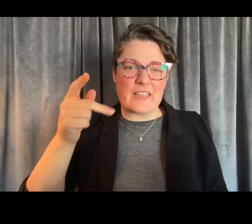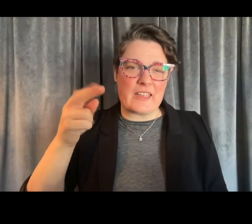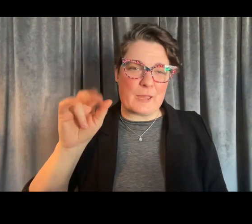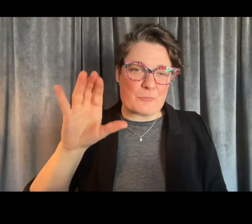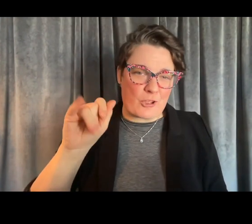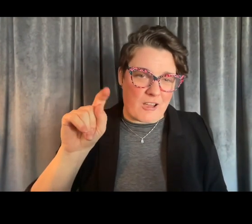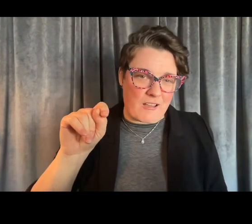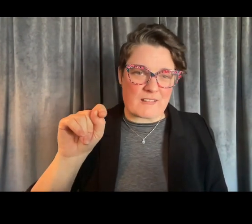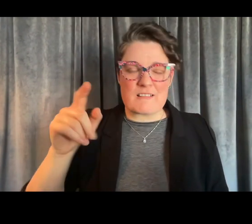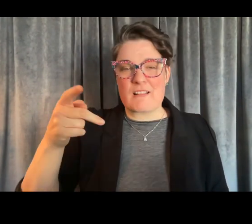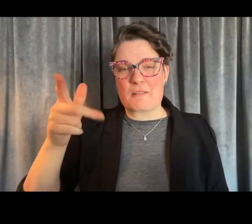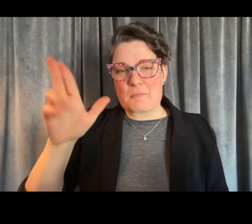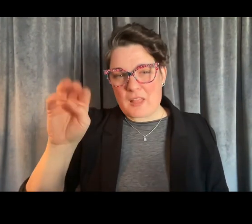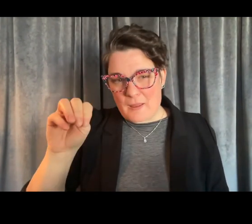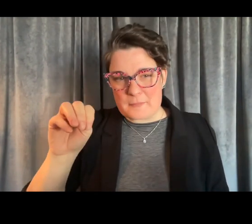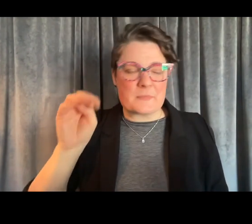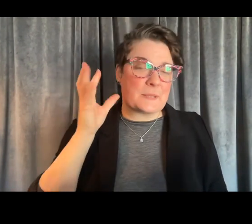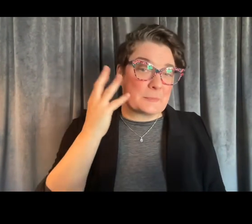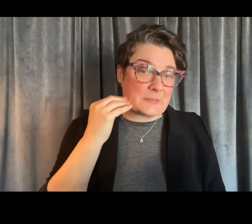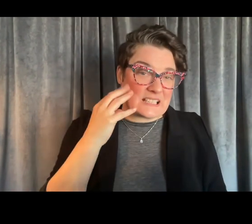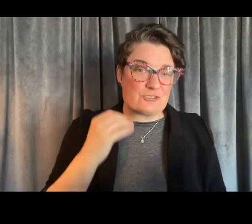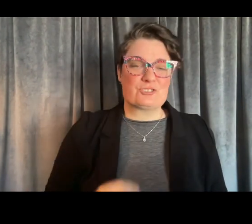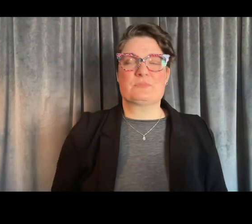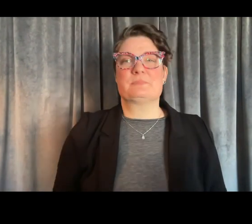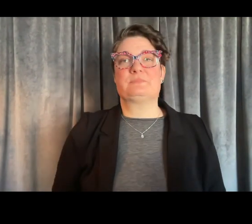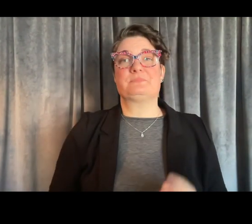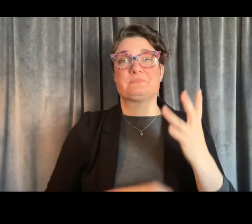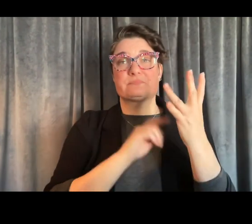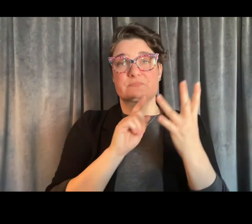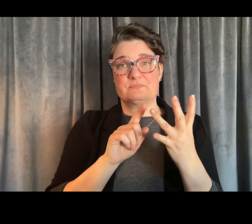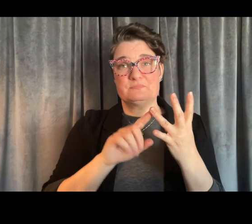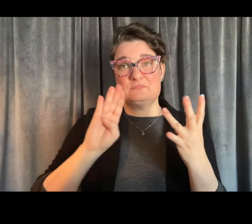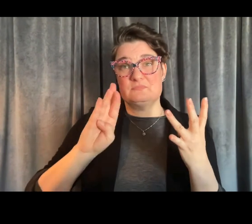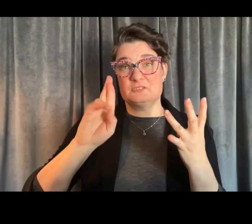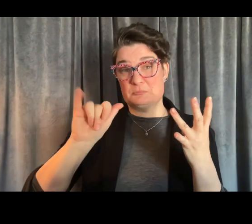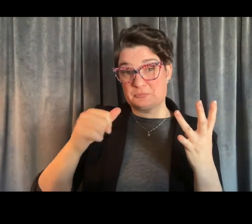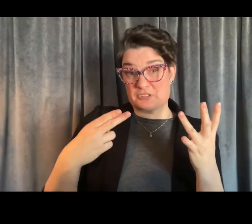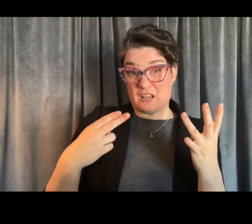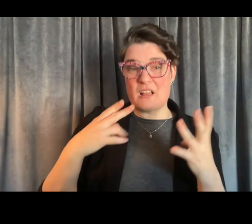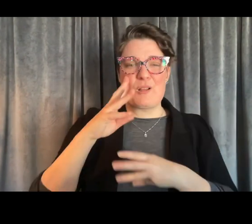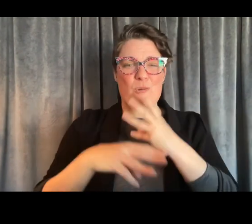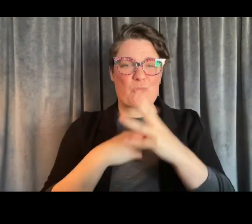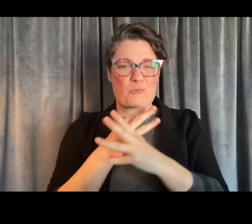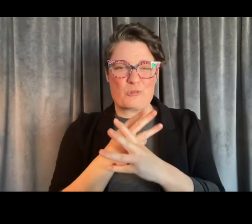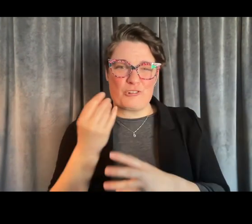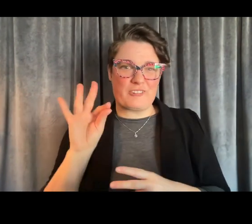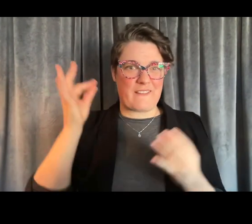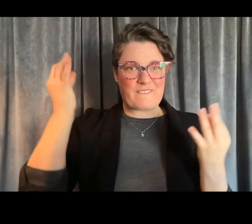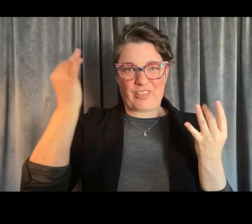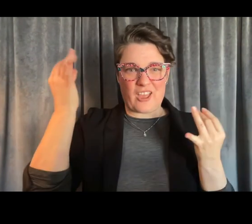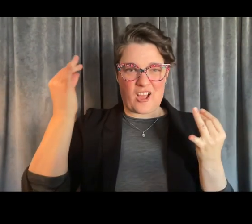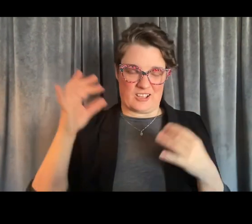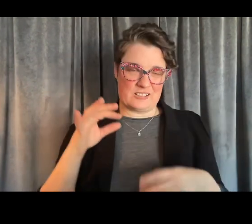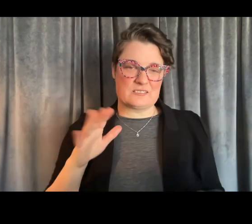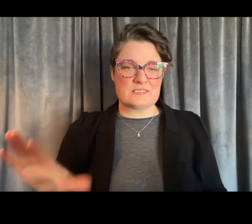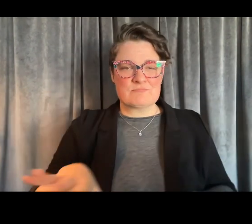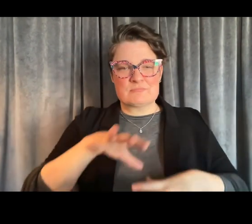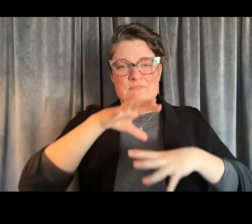And the third world is Briah, the world of thought, taking deep breaths and mindfulness.